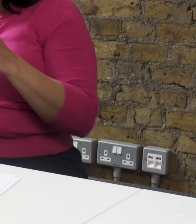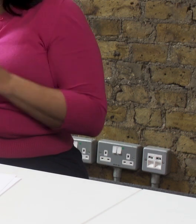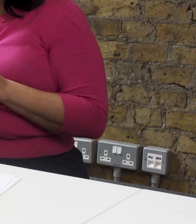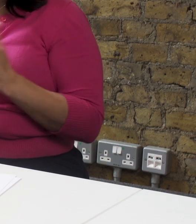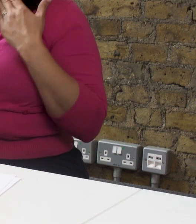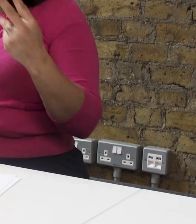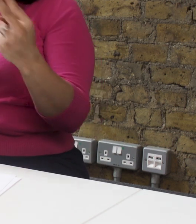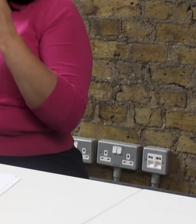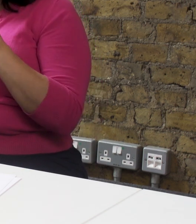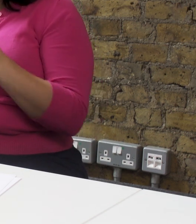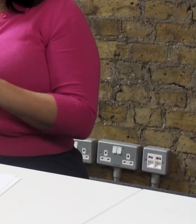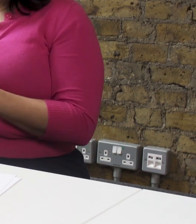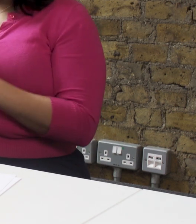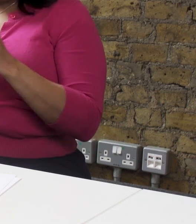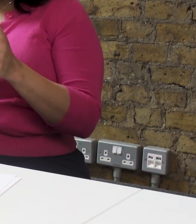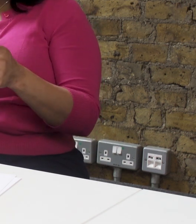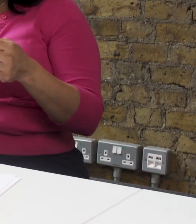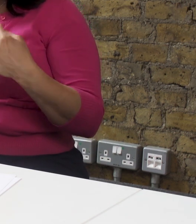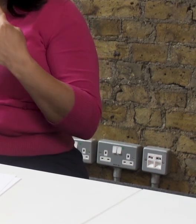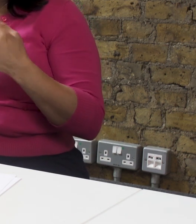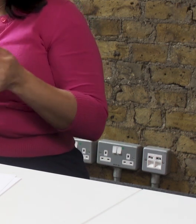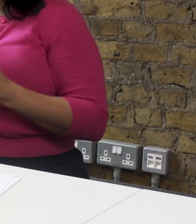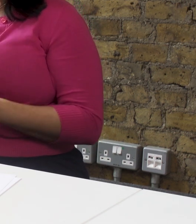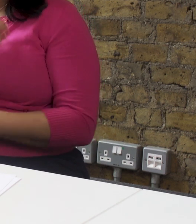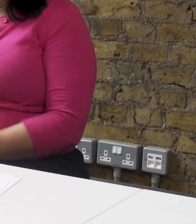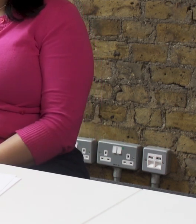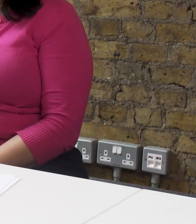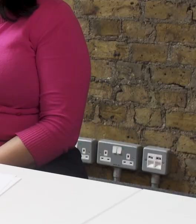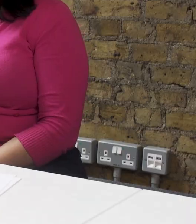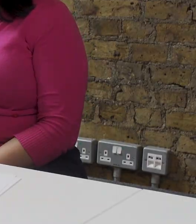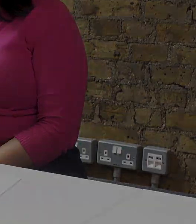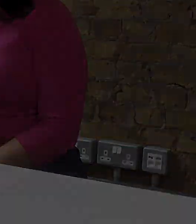ta-dah, biscuit Thank you for watching and we hope this was helpful.